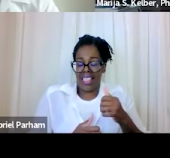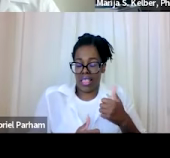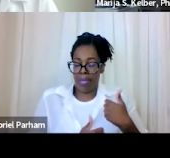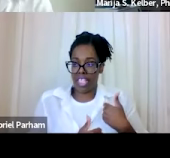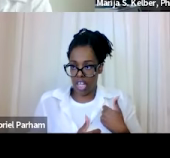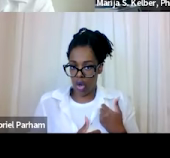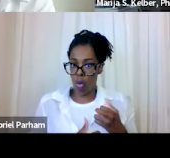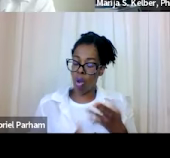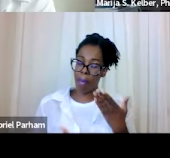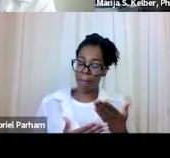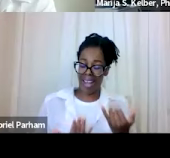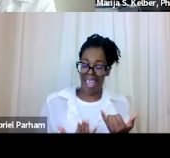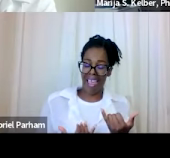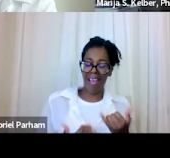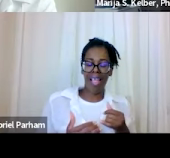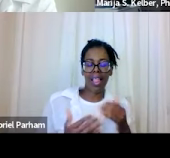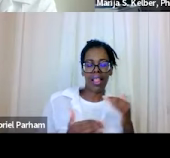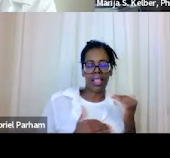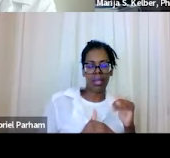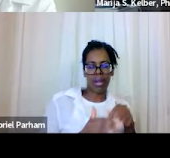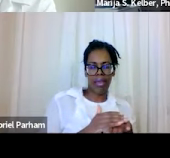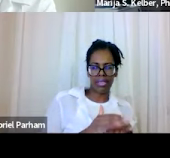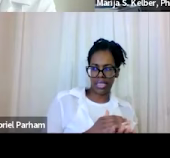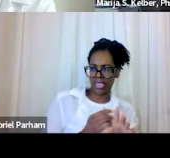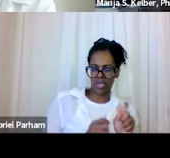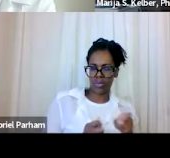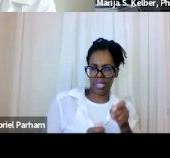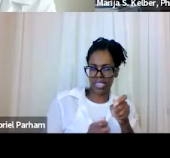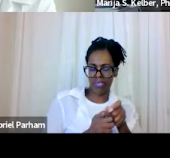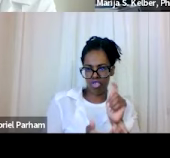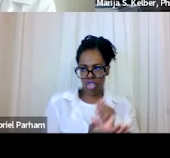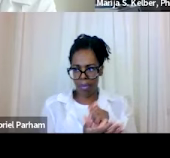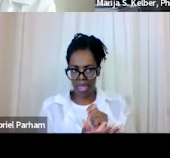or had previously limited their access to some treatment through the Department of Veterans Affairs.